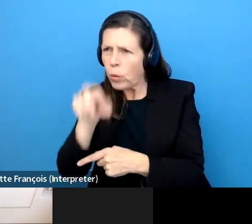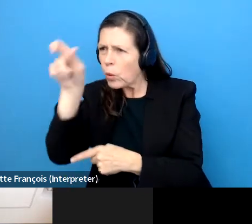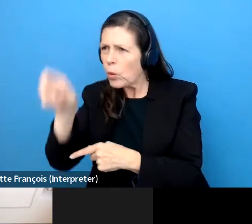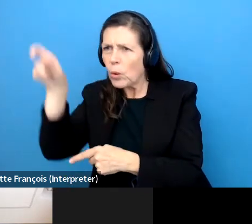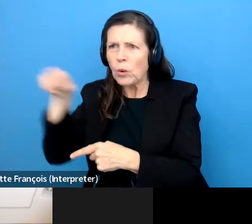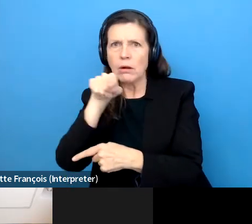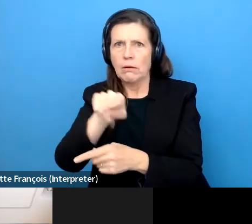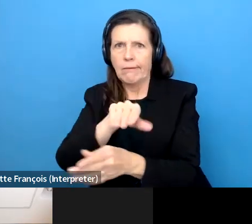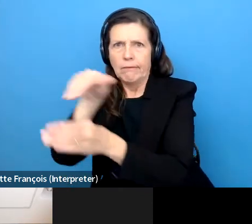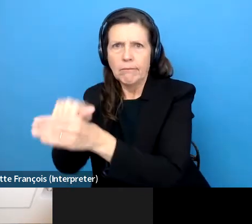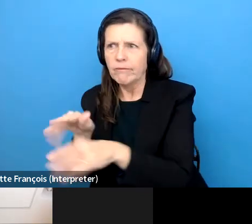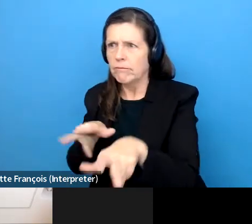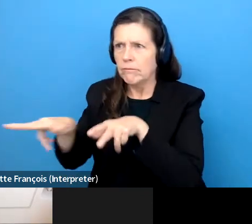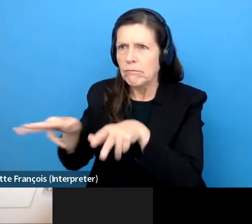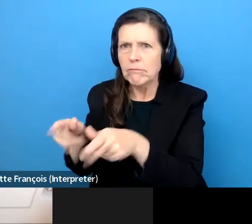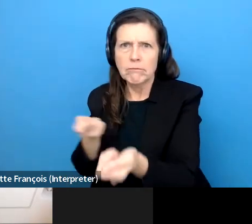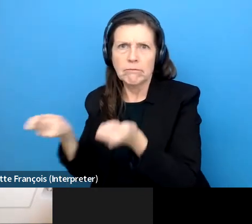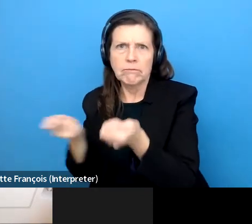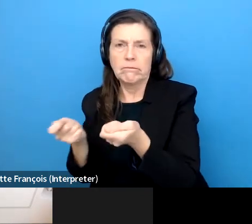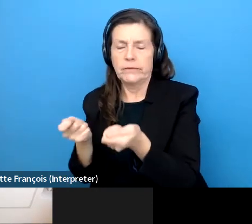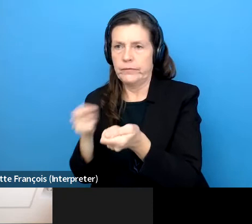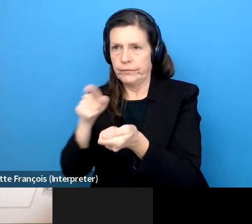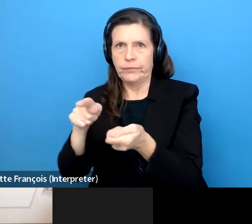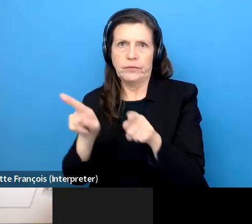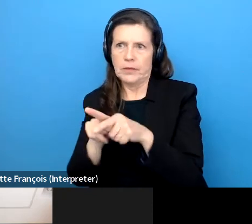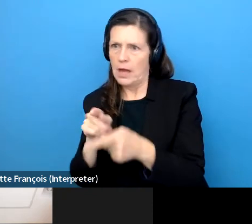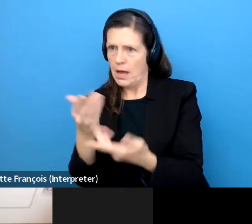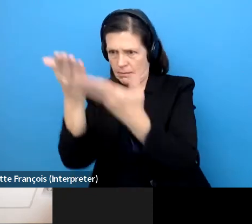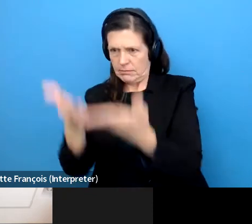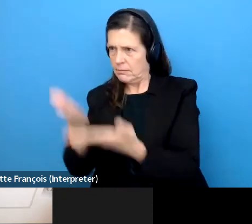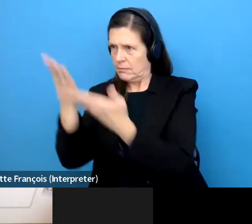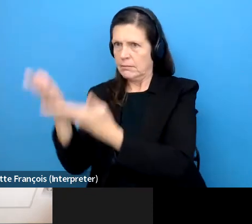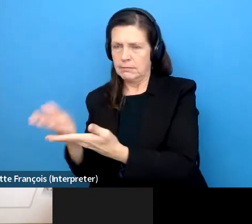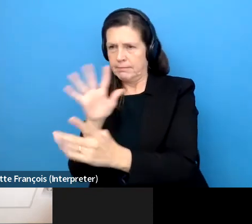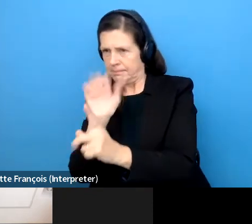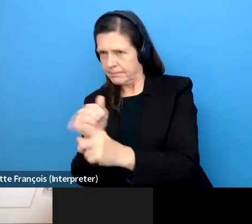in case there are victims or people with disabilities.